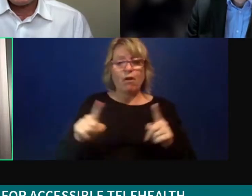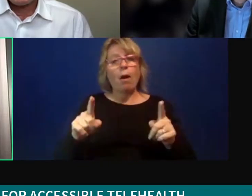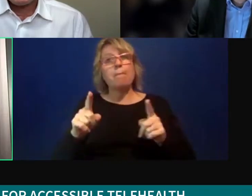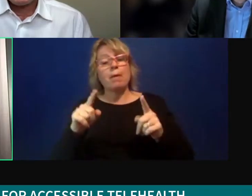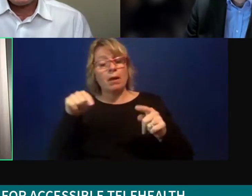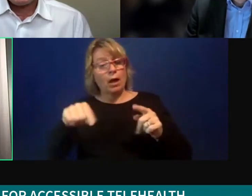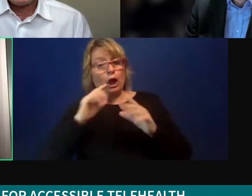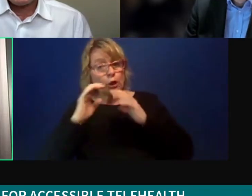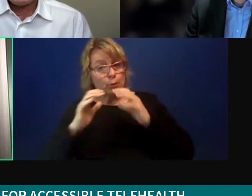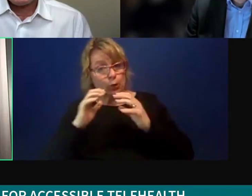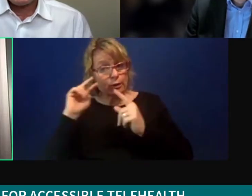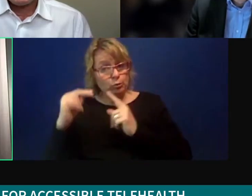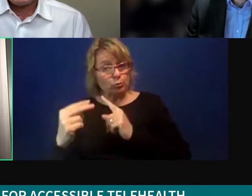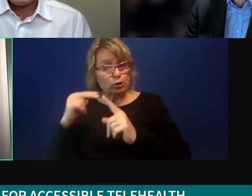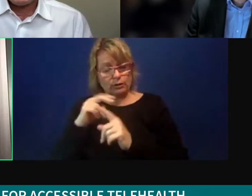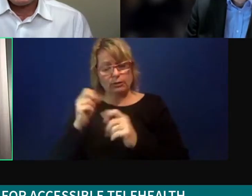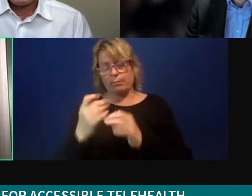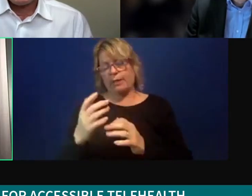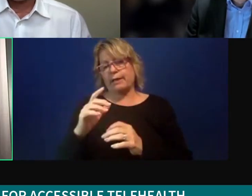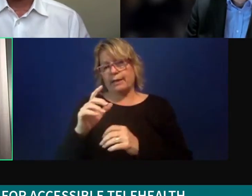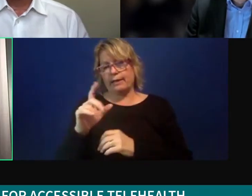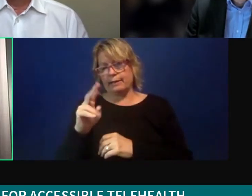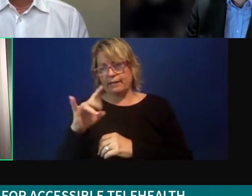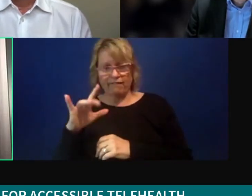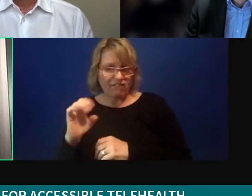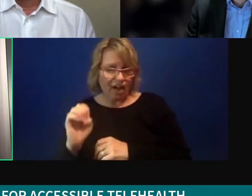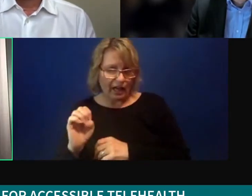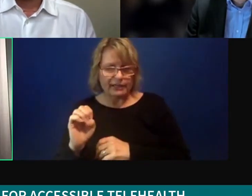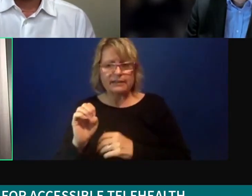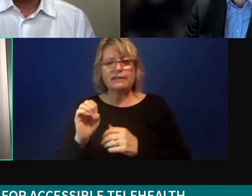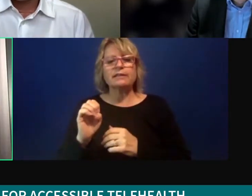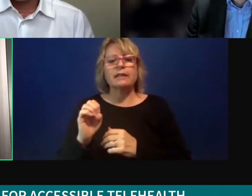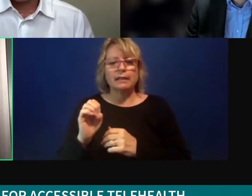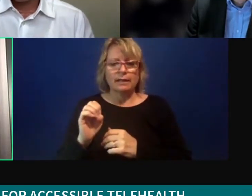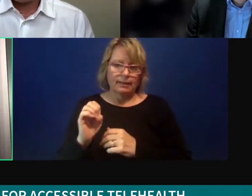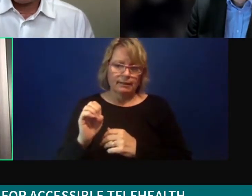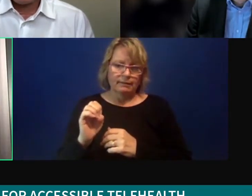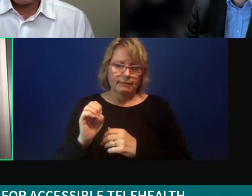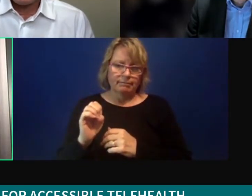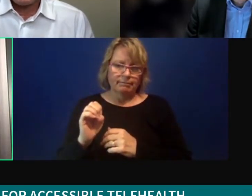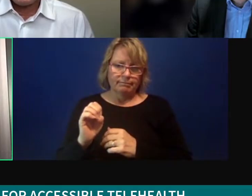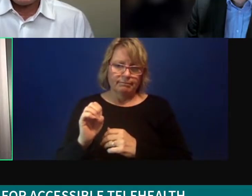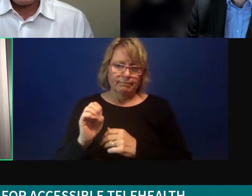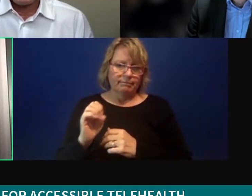there are a number of devices, AAC devices and otherwise, that don't have that singular